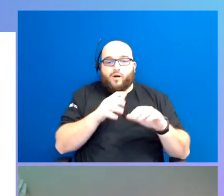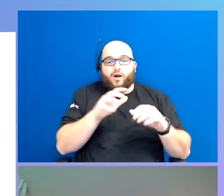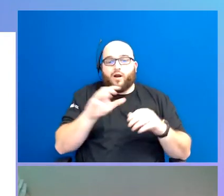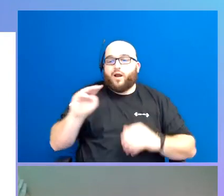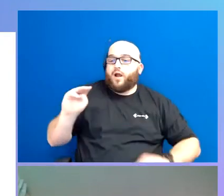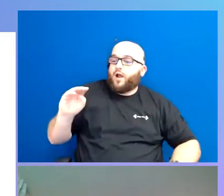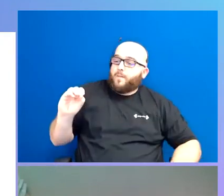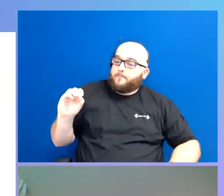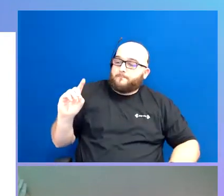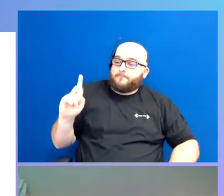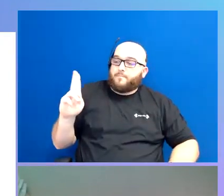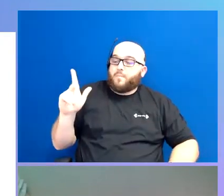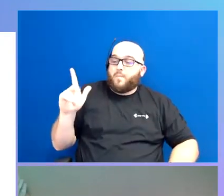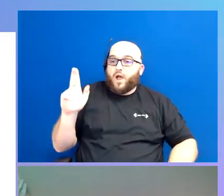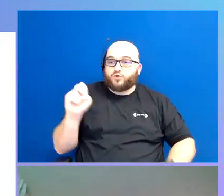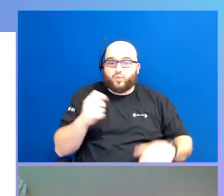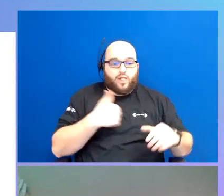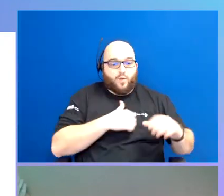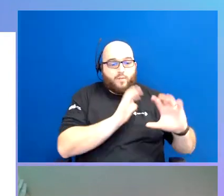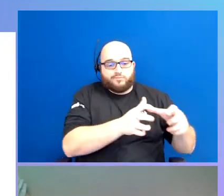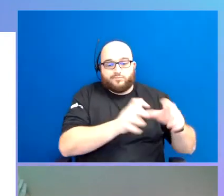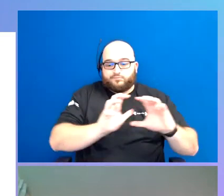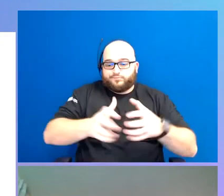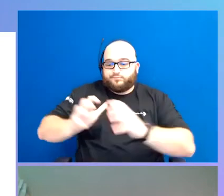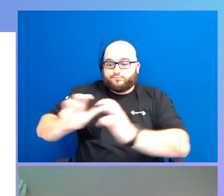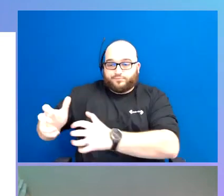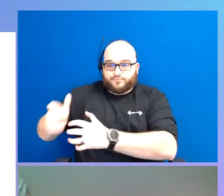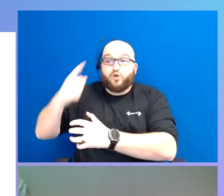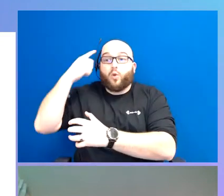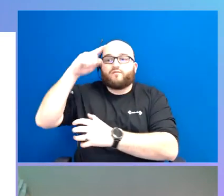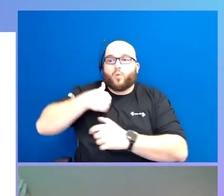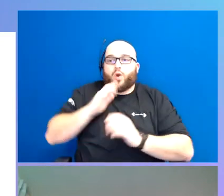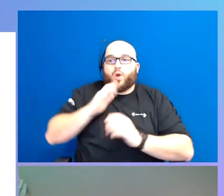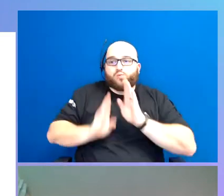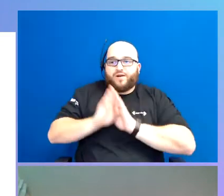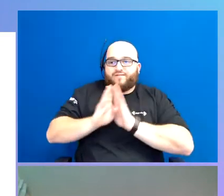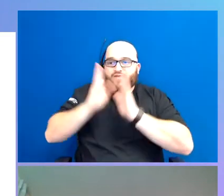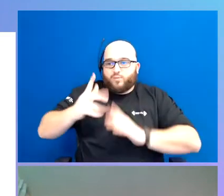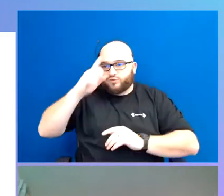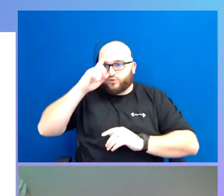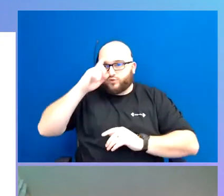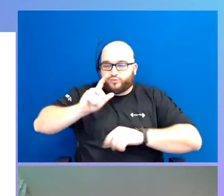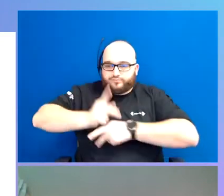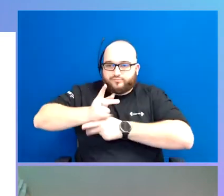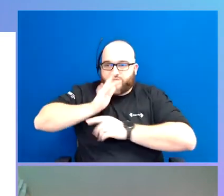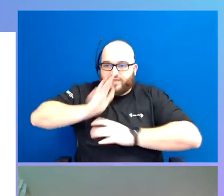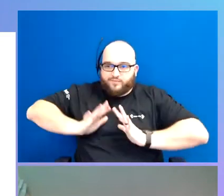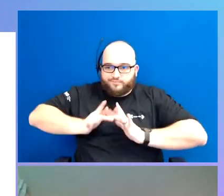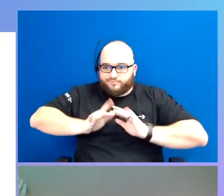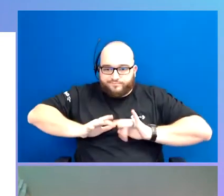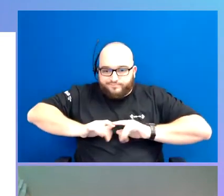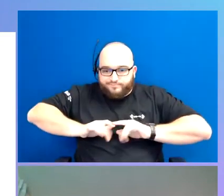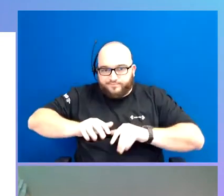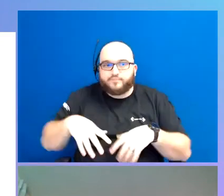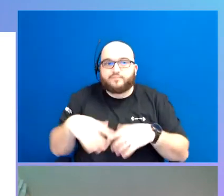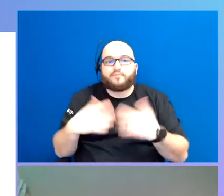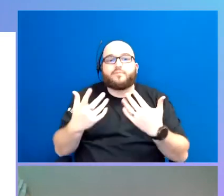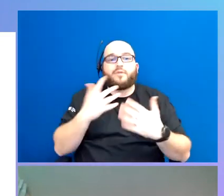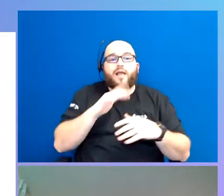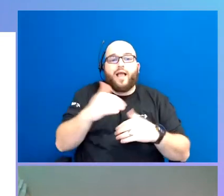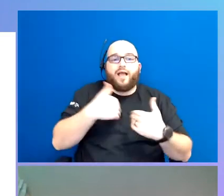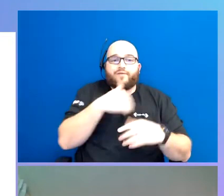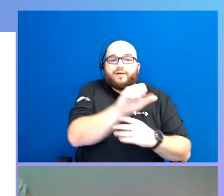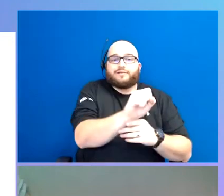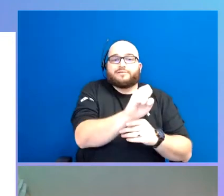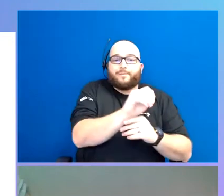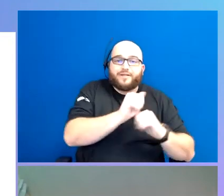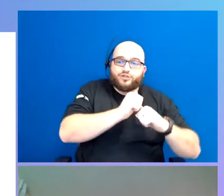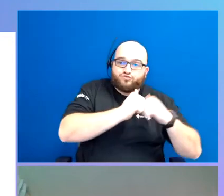web developers. Um semantic